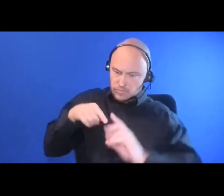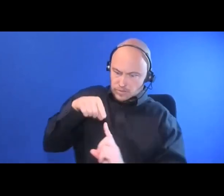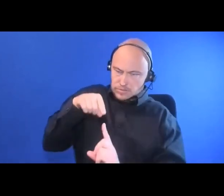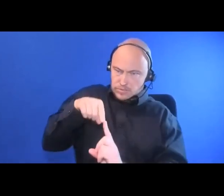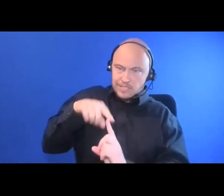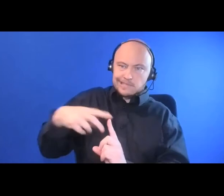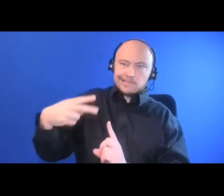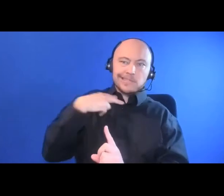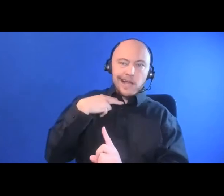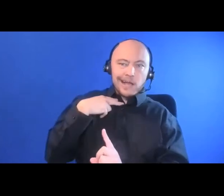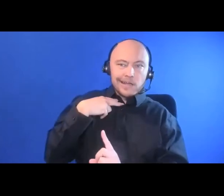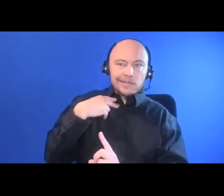or speak on disability?